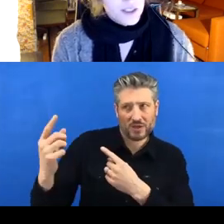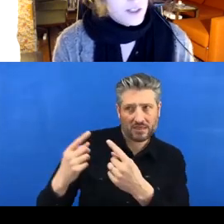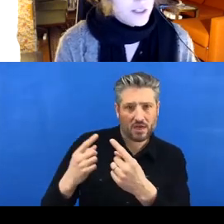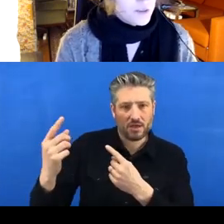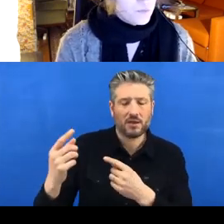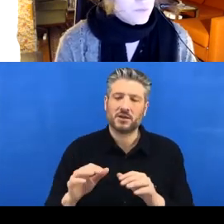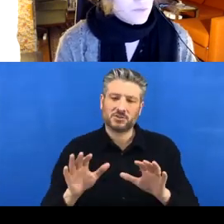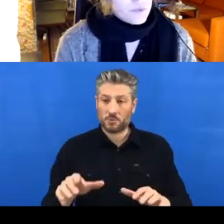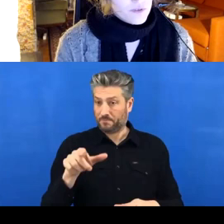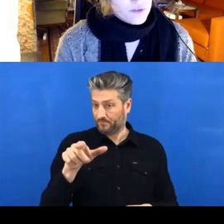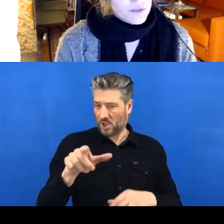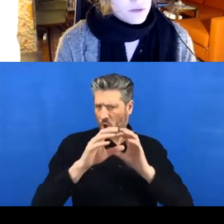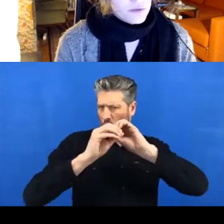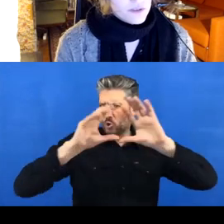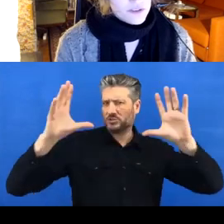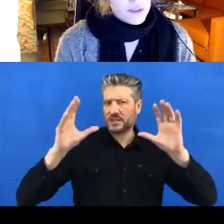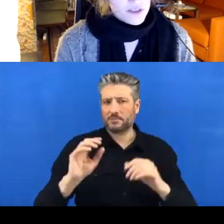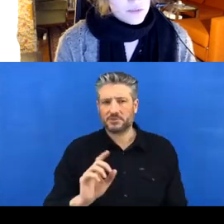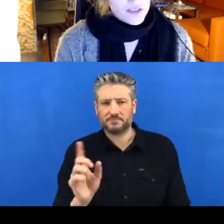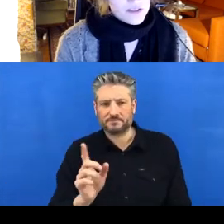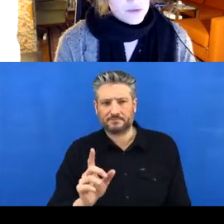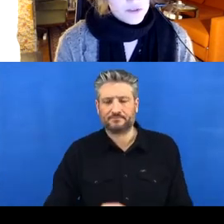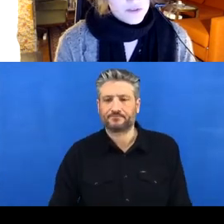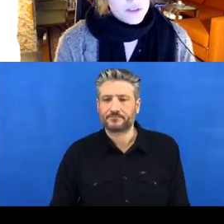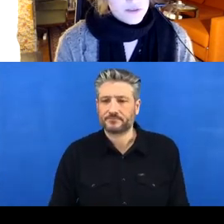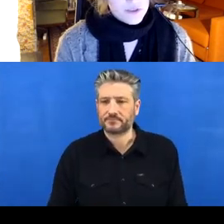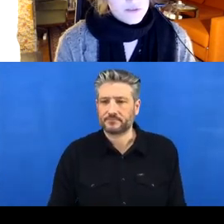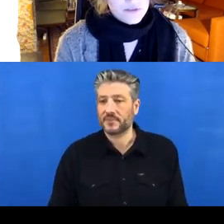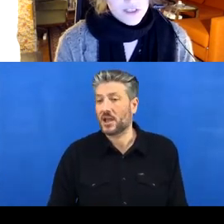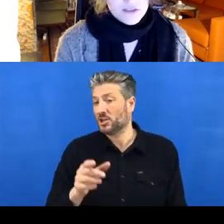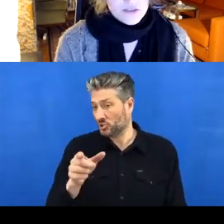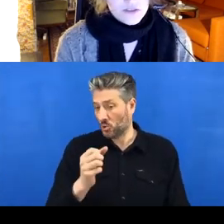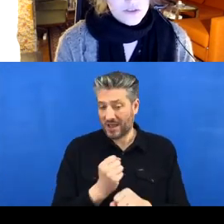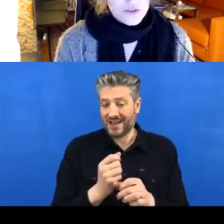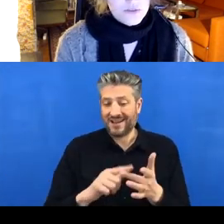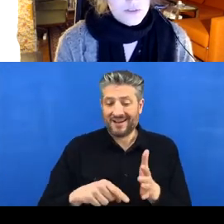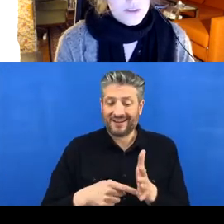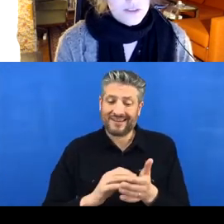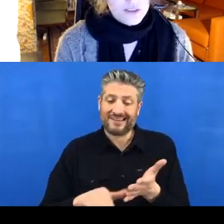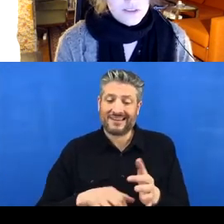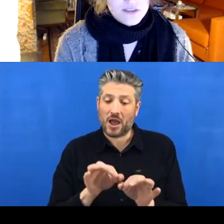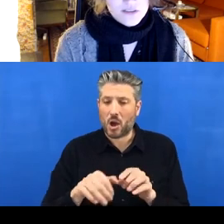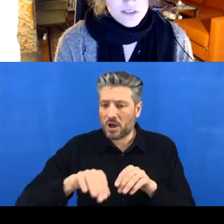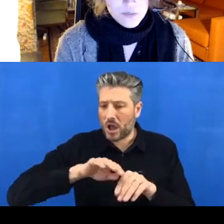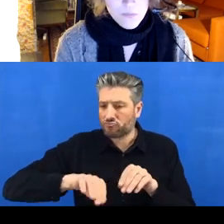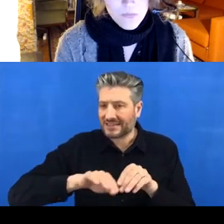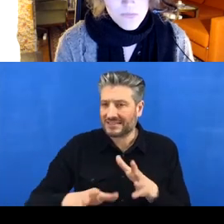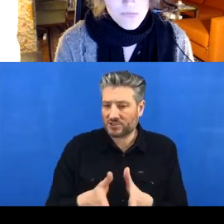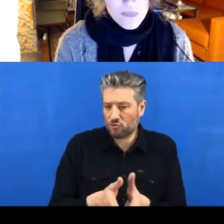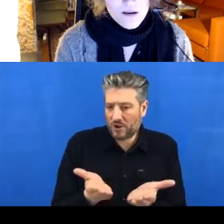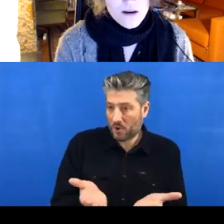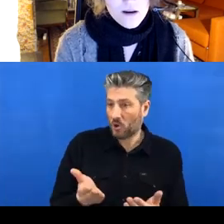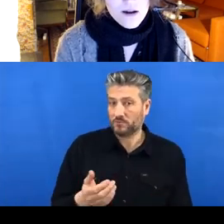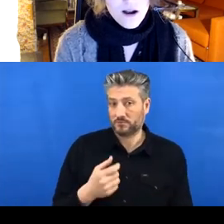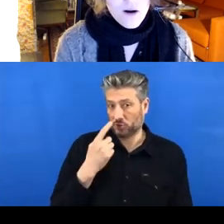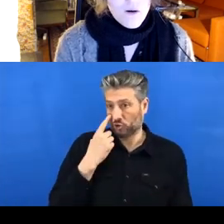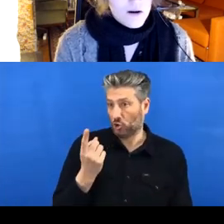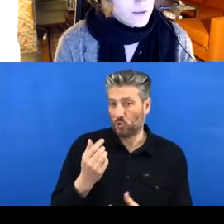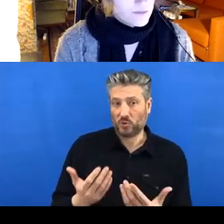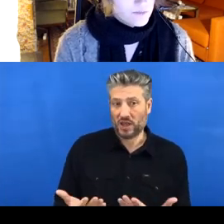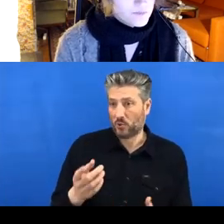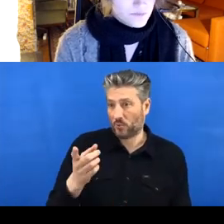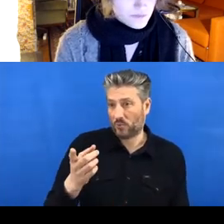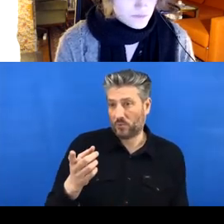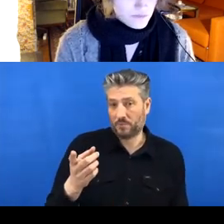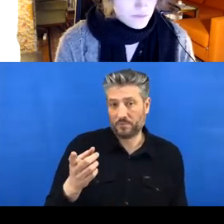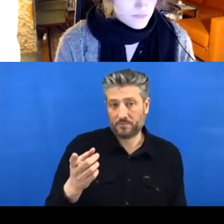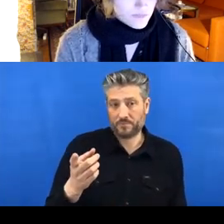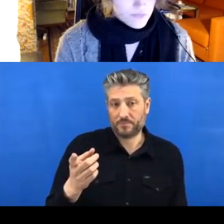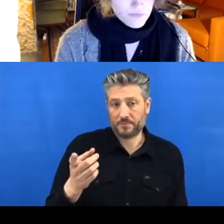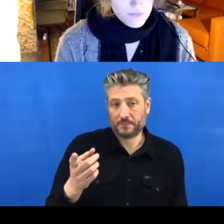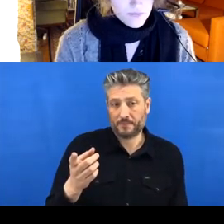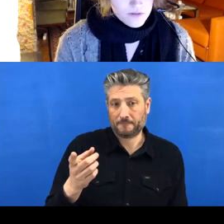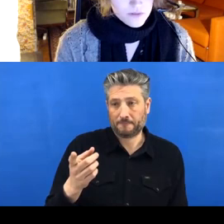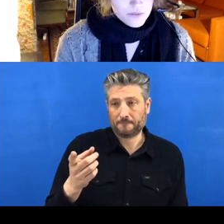So we've got this GitHub practice repository, let me in fact just show you that it does exist on GitHub